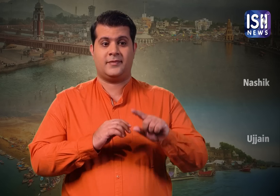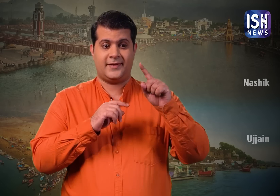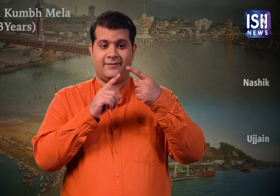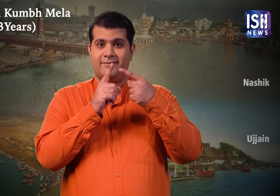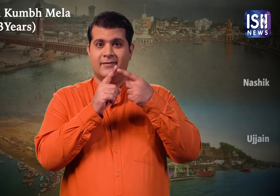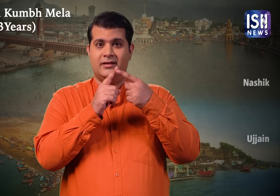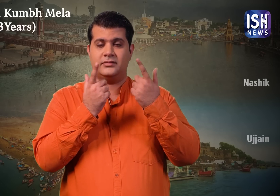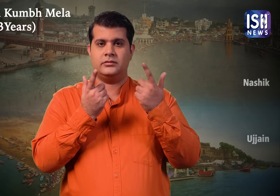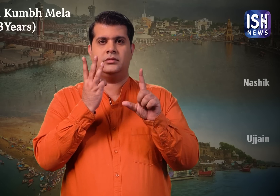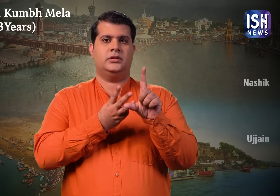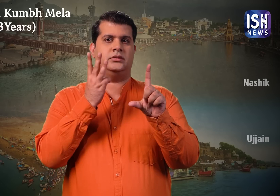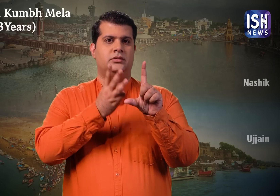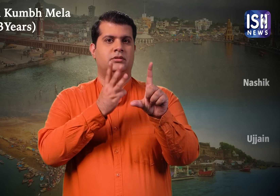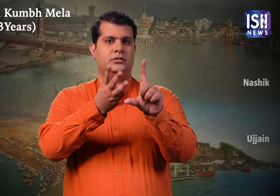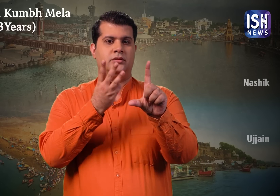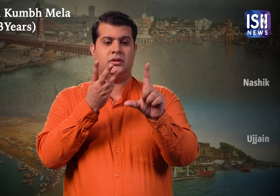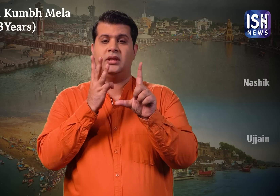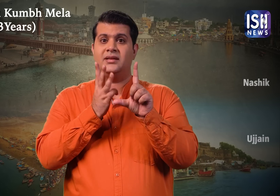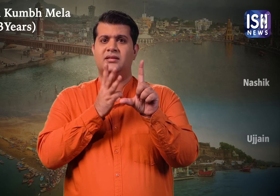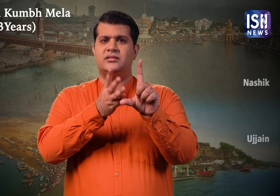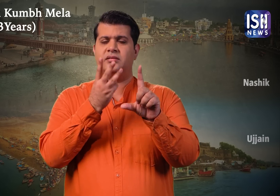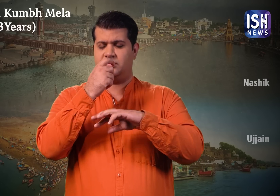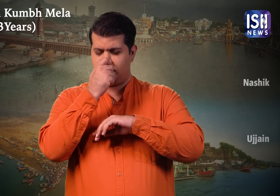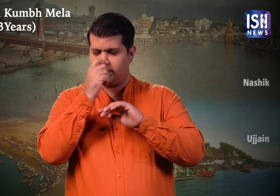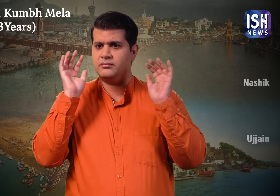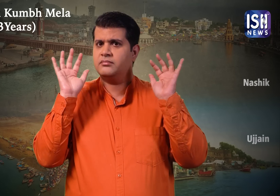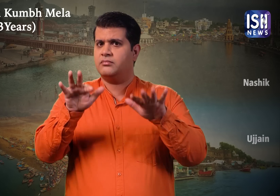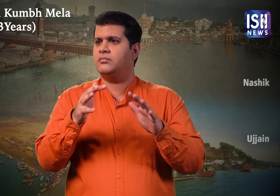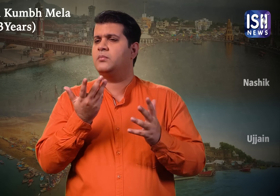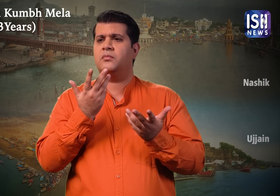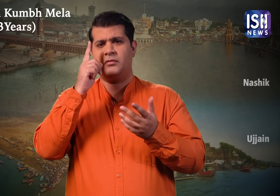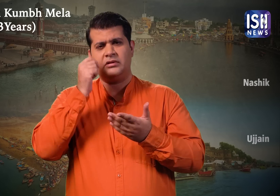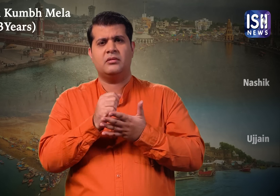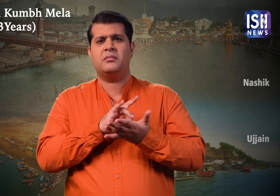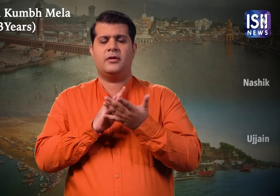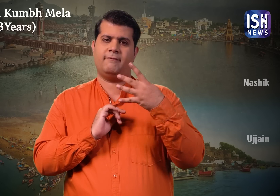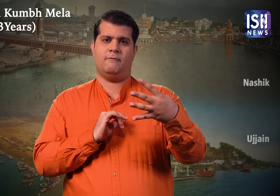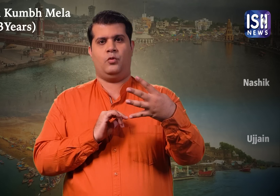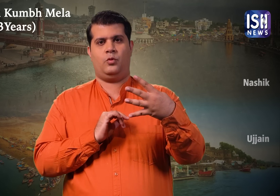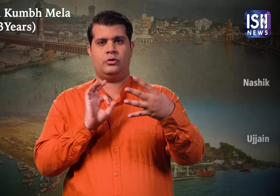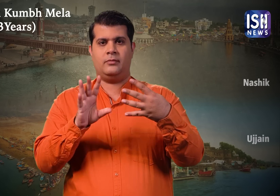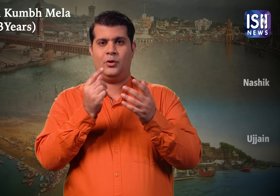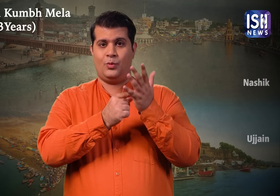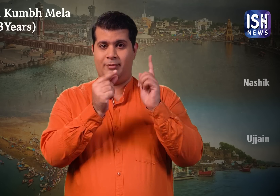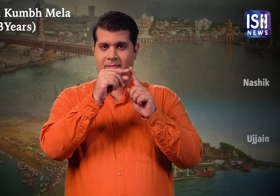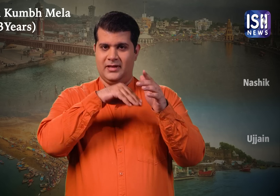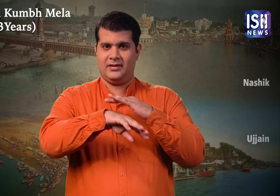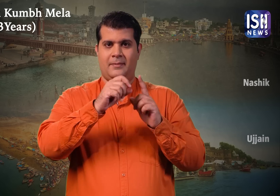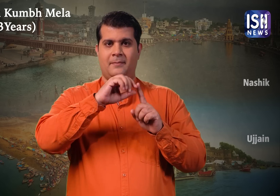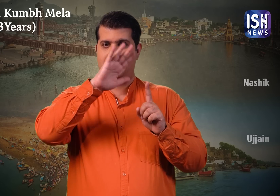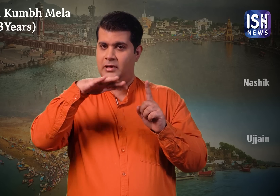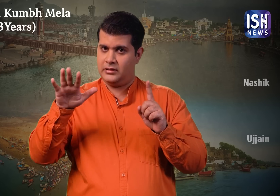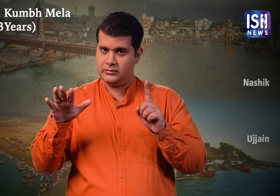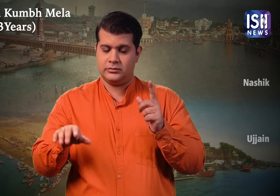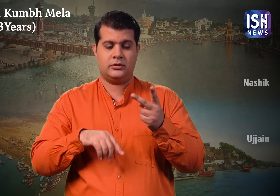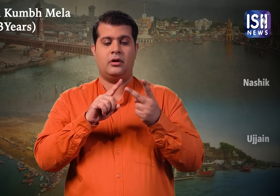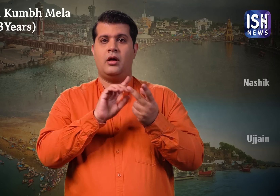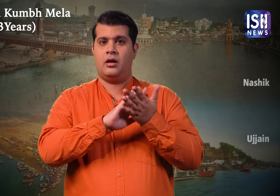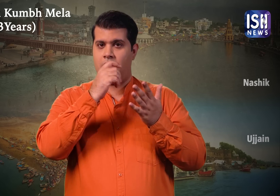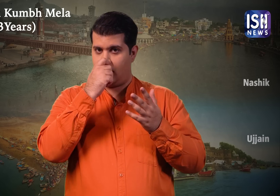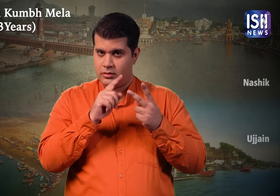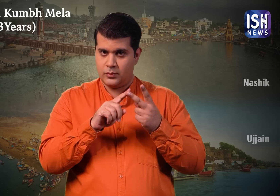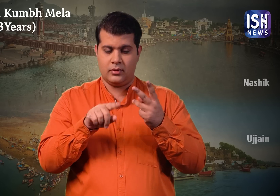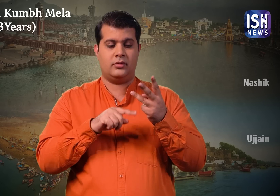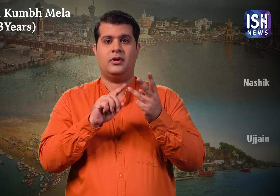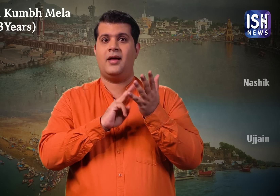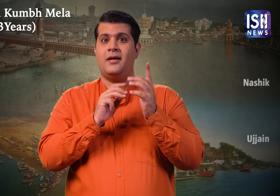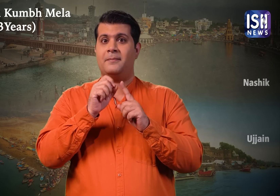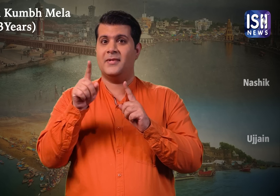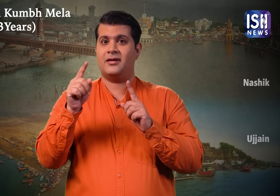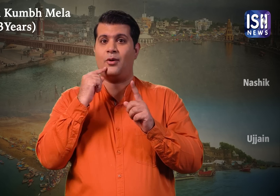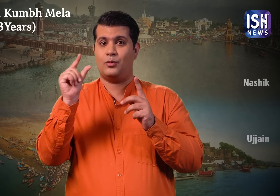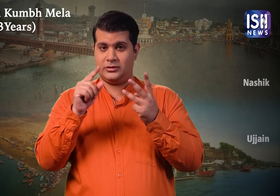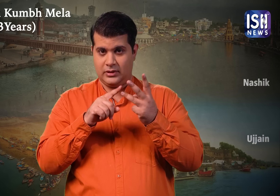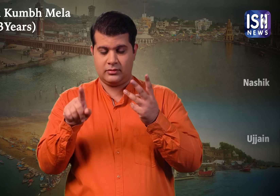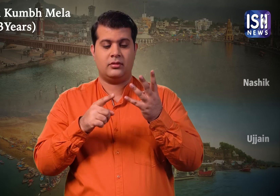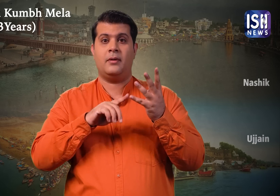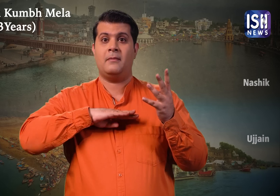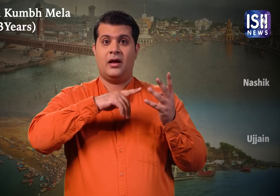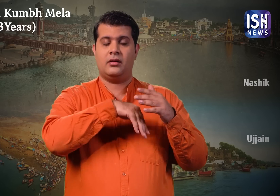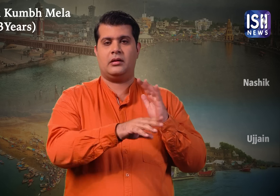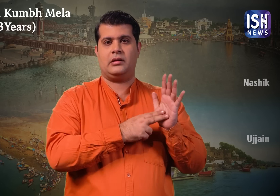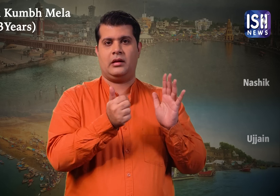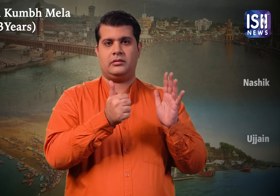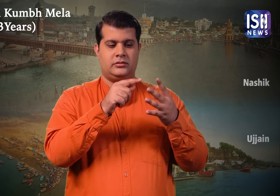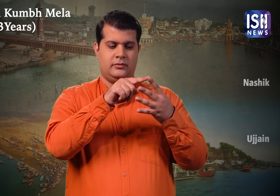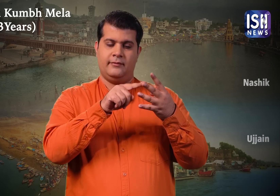1. Magh Kumbh Mela: It happens every 3 years in one of these places: Prayagraj, Haridwar, Ujjain, MP and Nashik, Maharshtra.